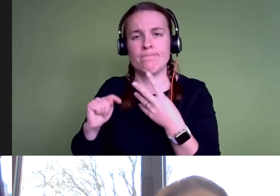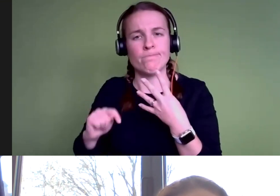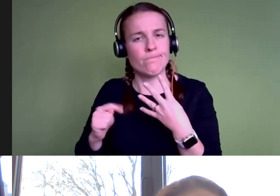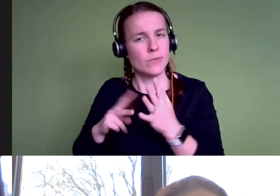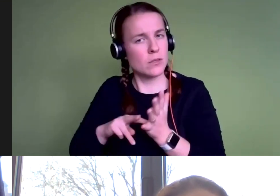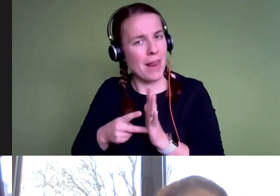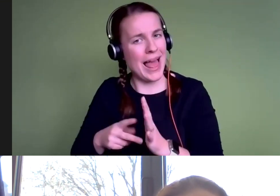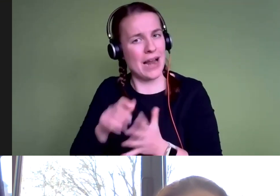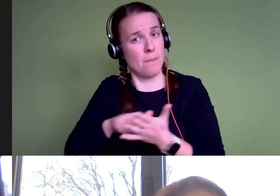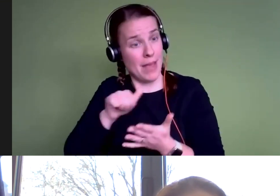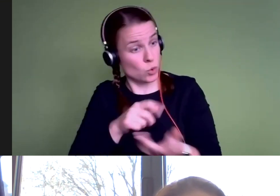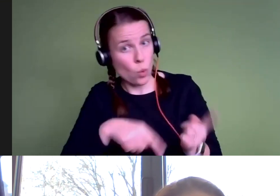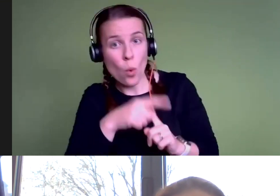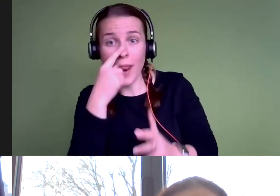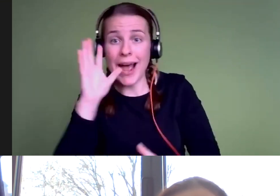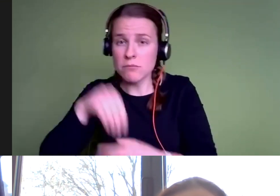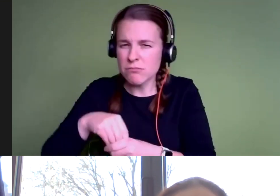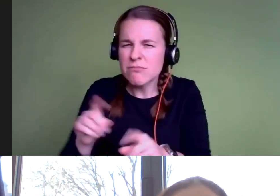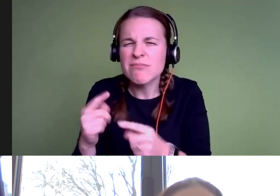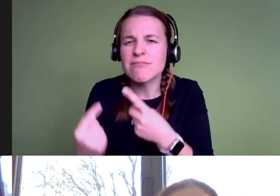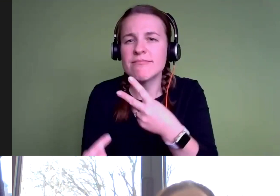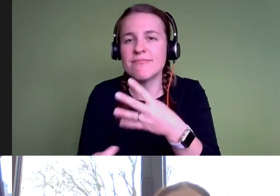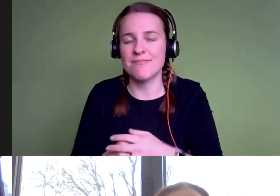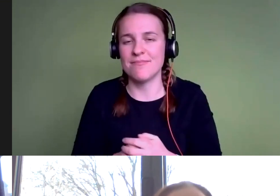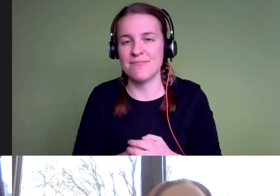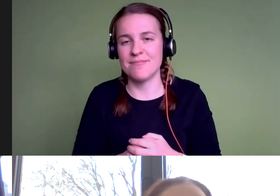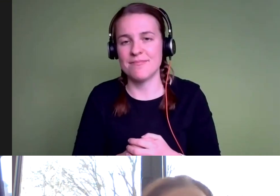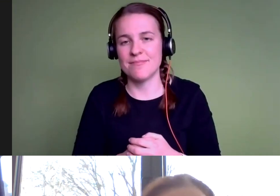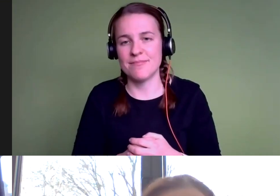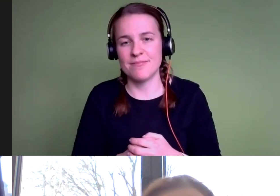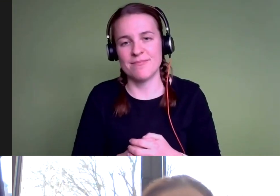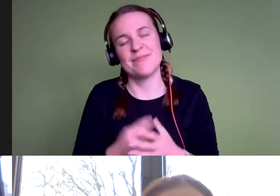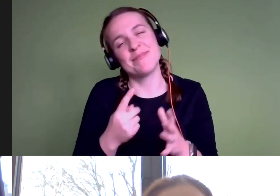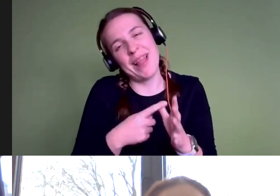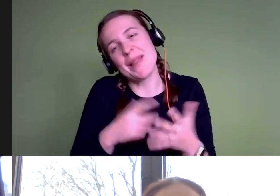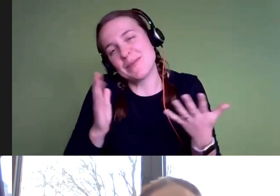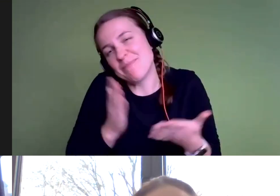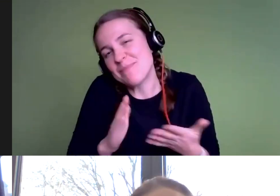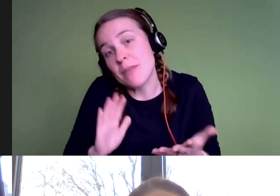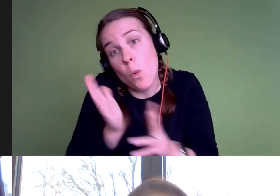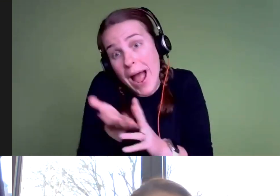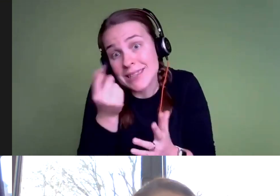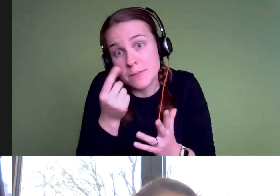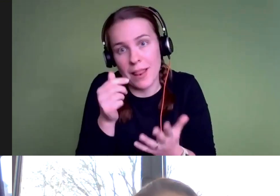, when making your workshops accessible for people with compulsive disabilities? What are some of the considerations that you